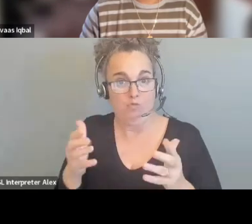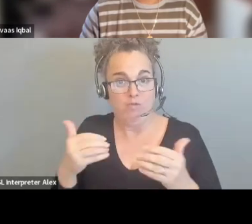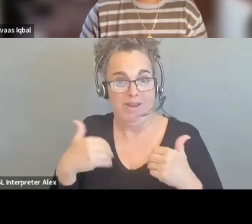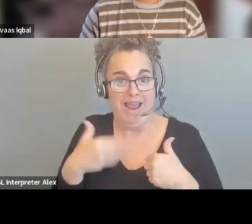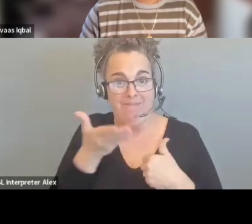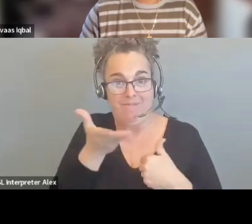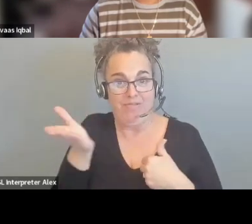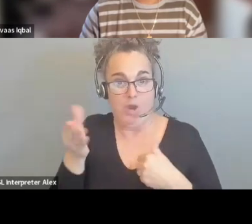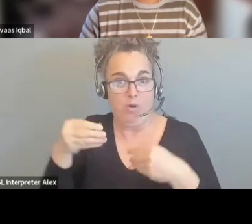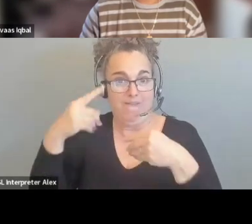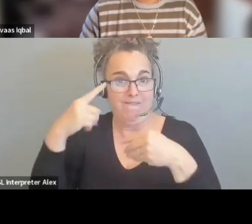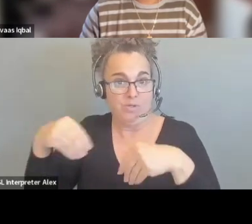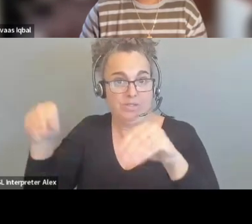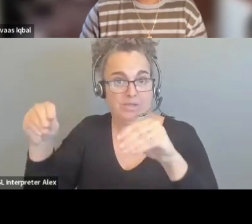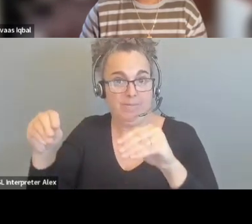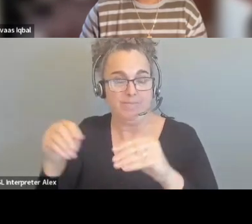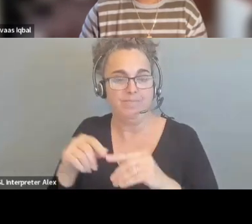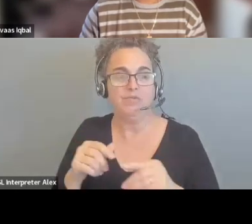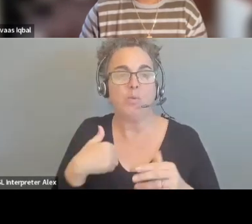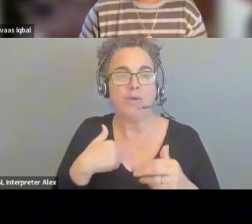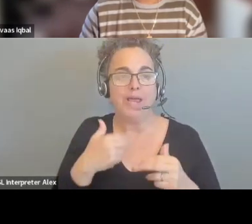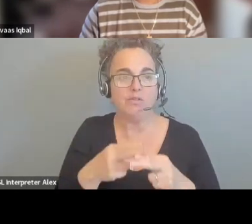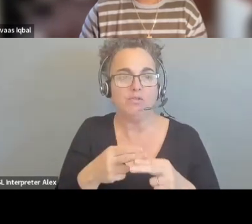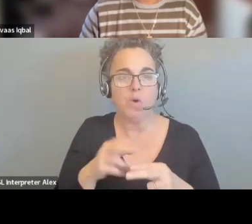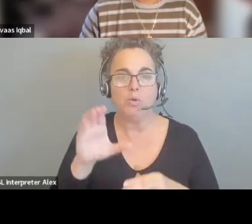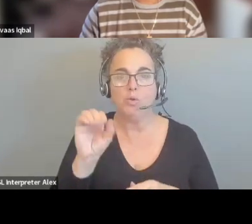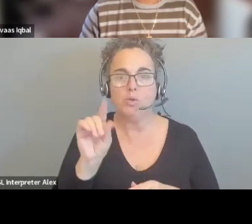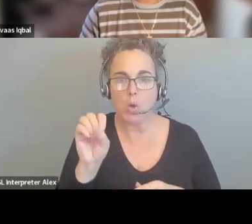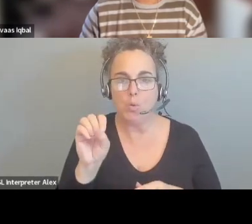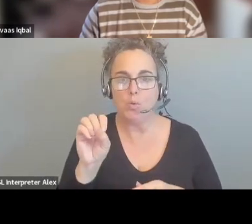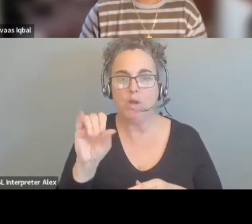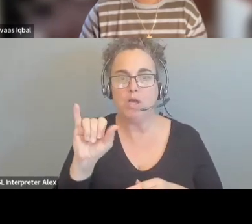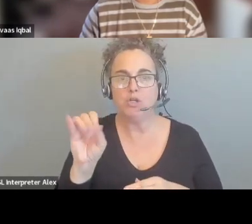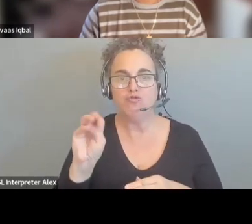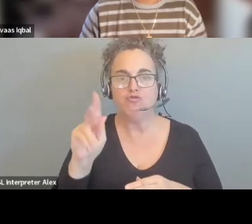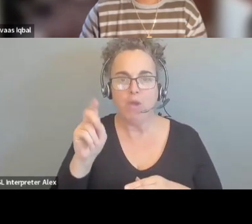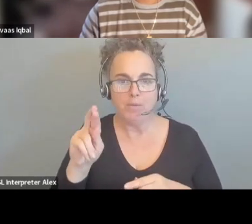of an existing tool called Code Jumper and this has some of the issues that we've described.